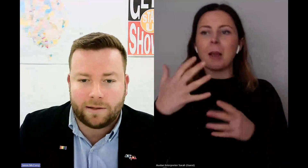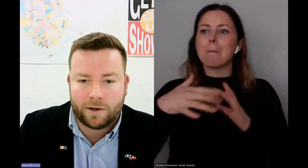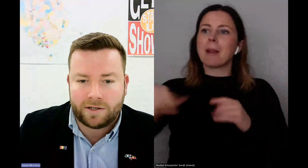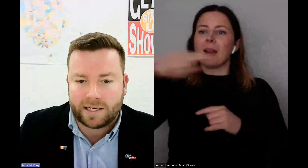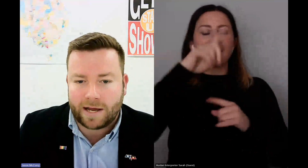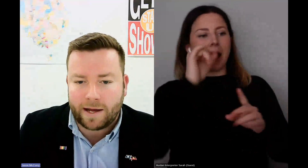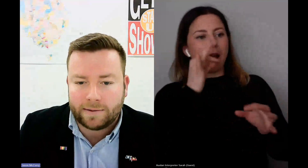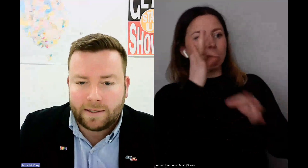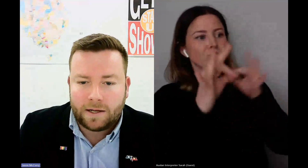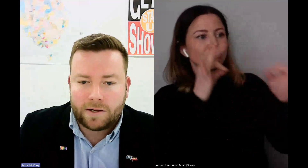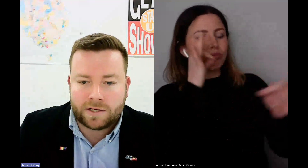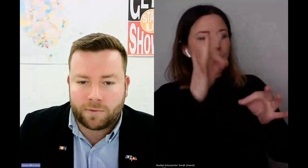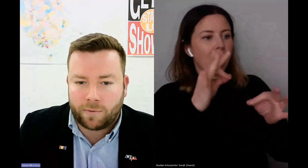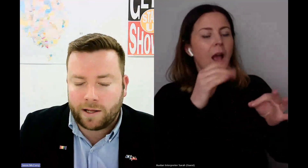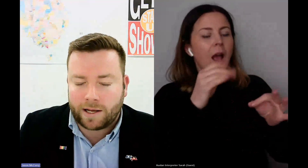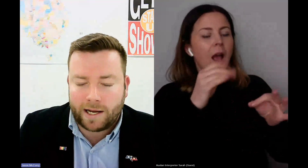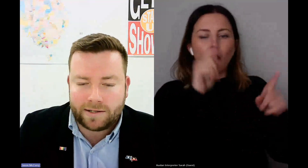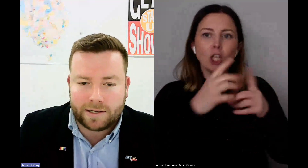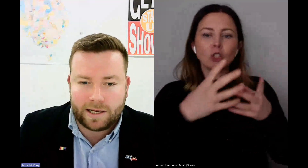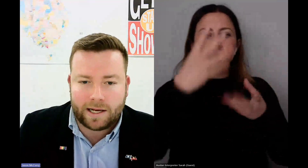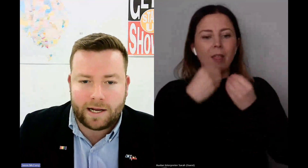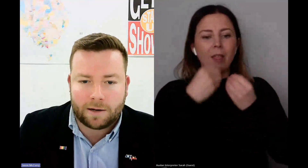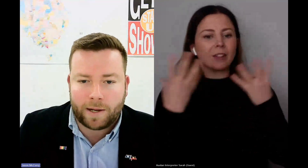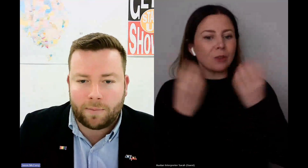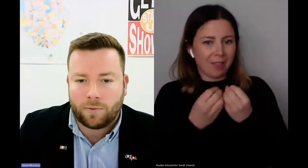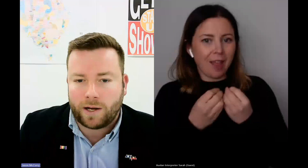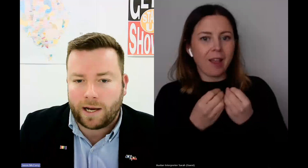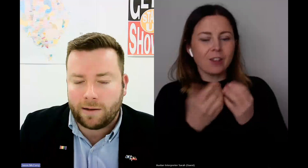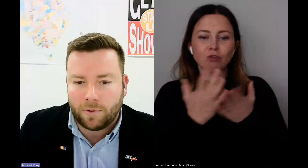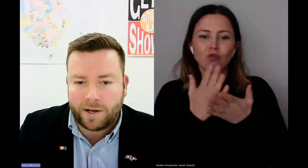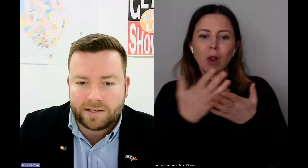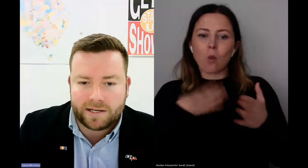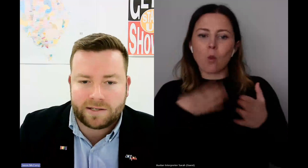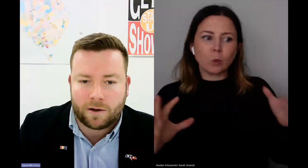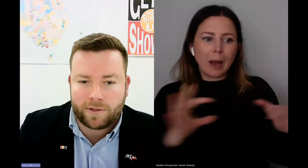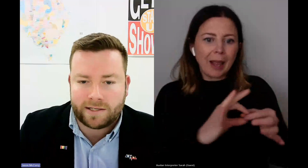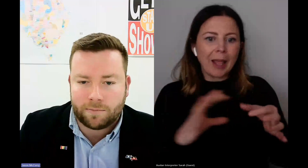and learn together so we're really keen to link in young people and employees and solve these